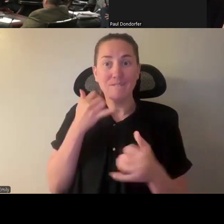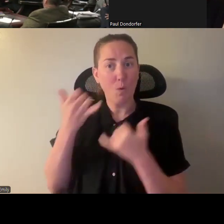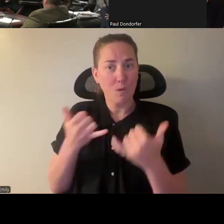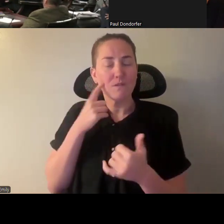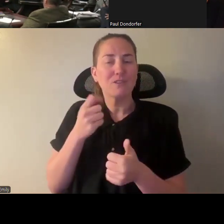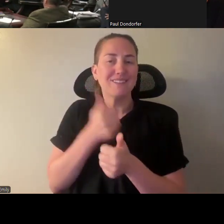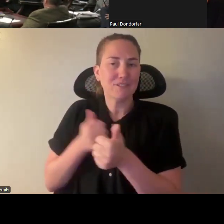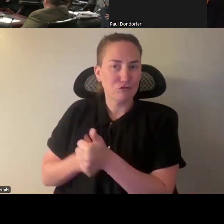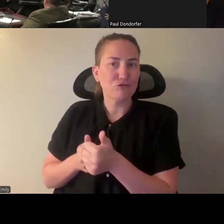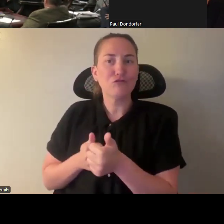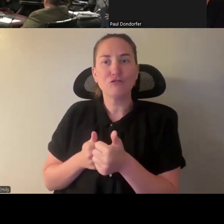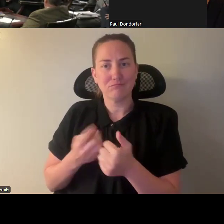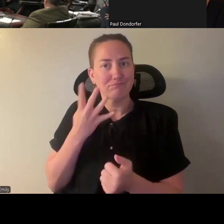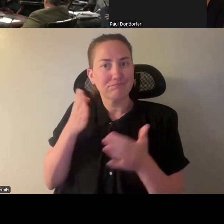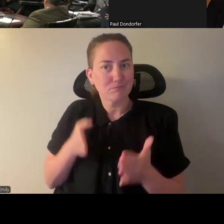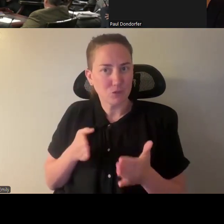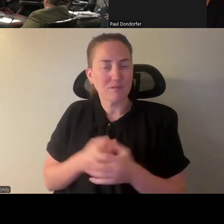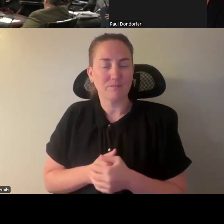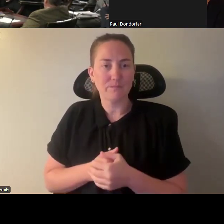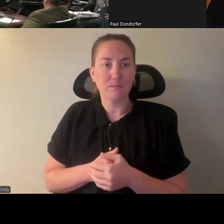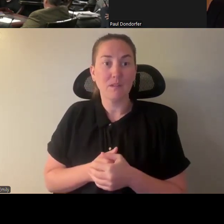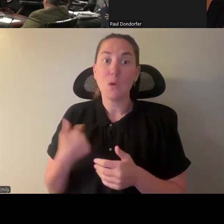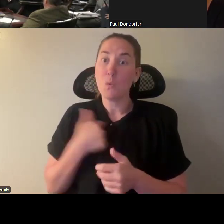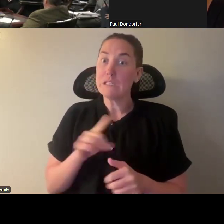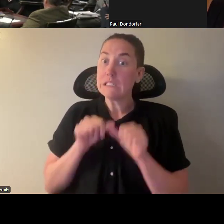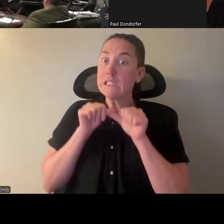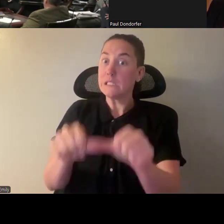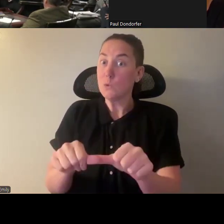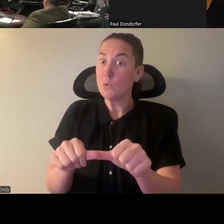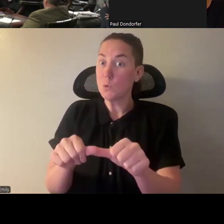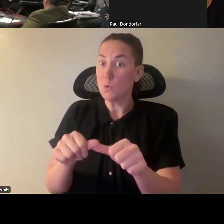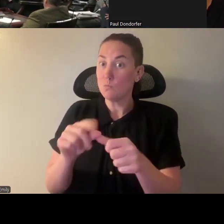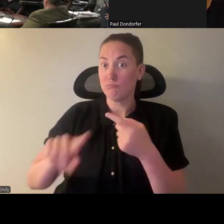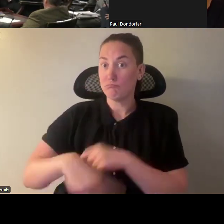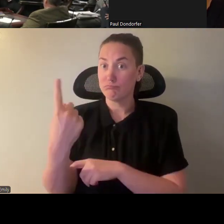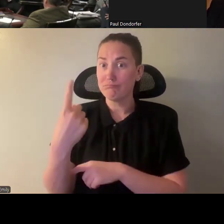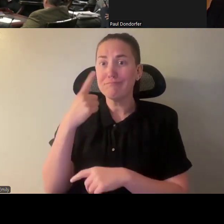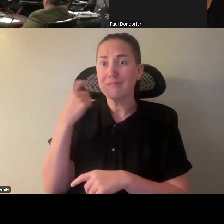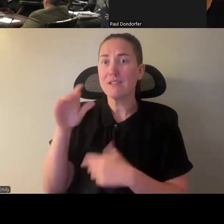incarcerated individual We were able to continue that to date because of the telephone revenues